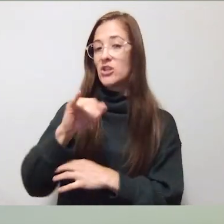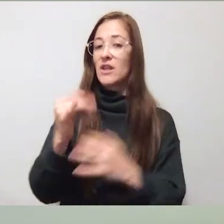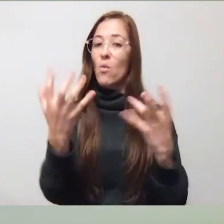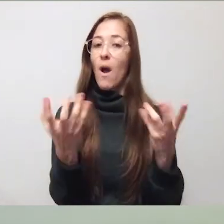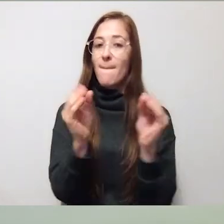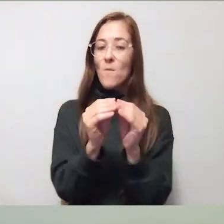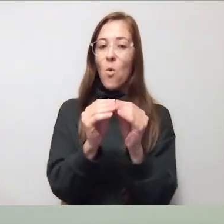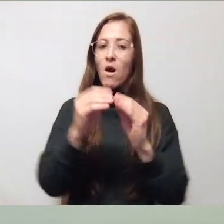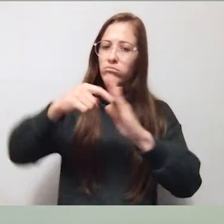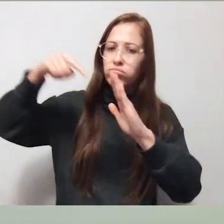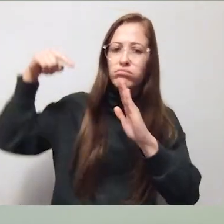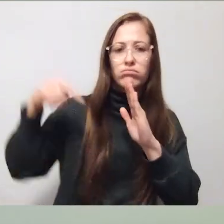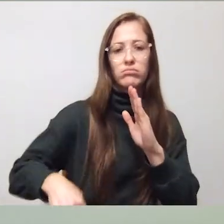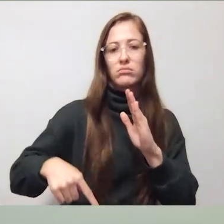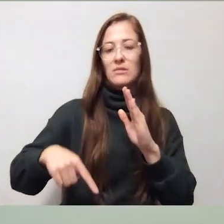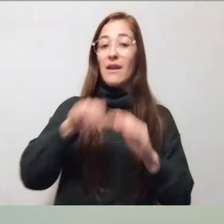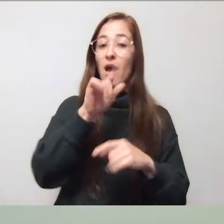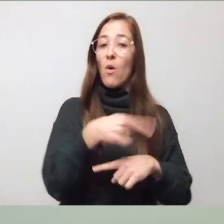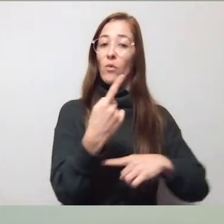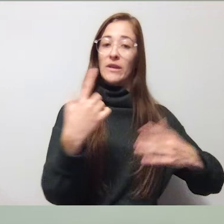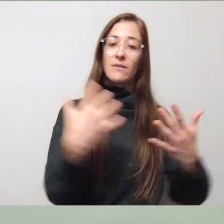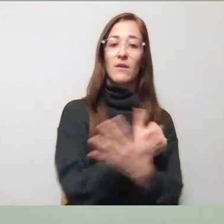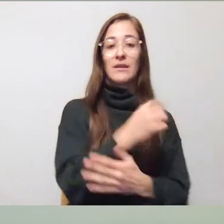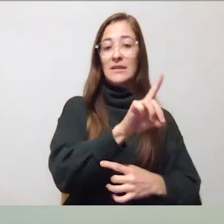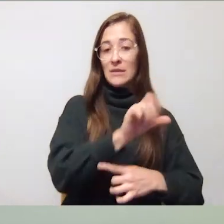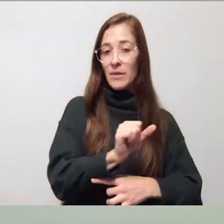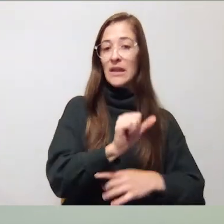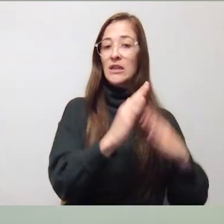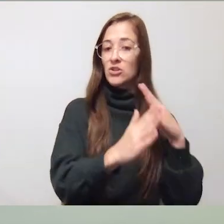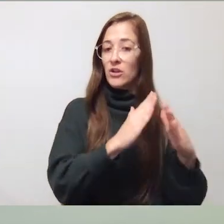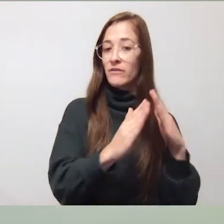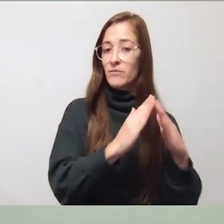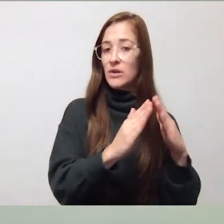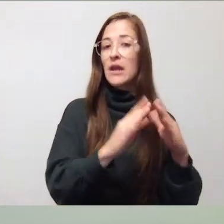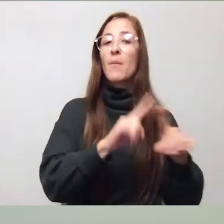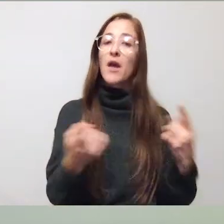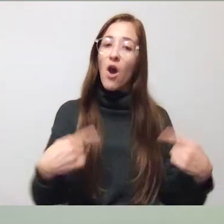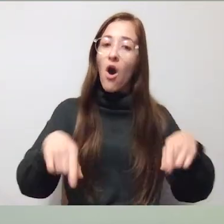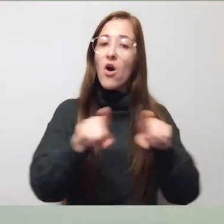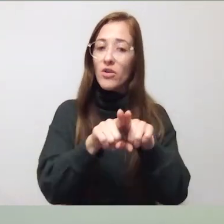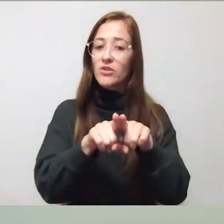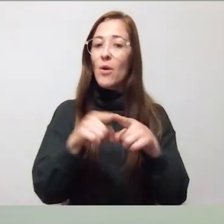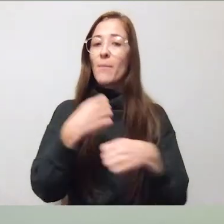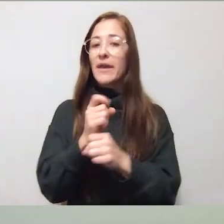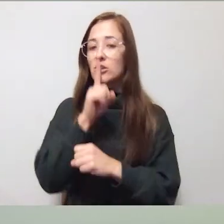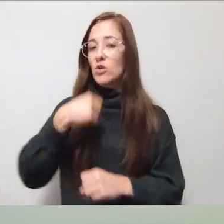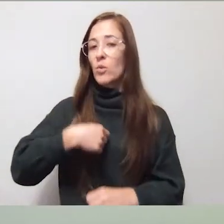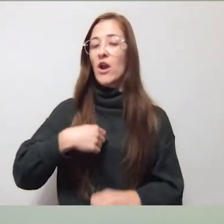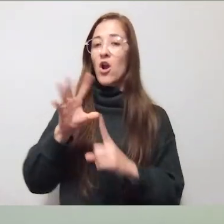in not only utilizing the disability service community, but also making sure that we're culturally aware and sensitive.